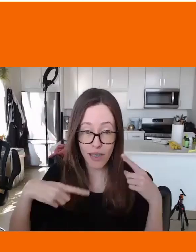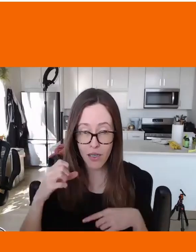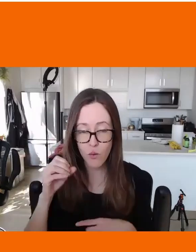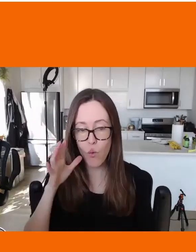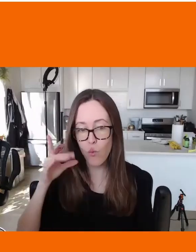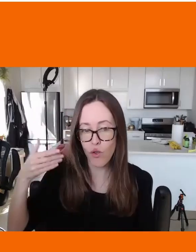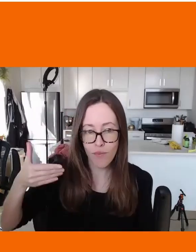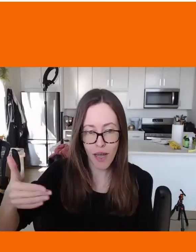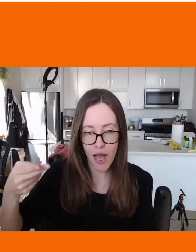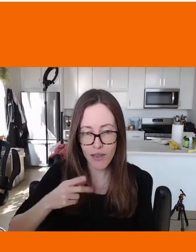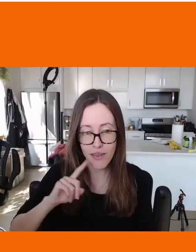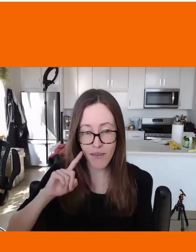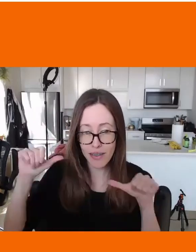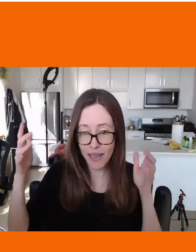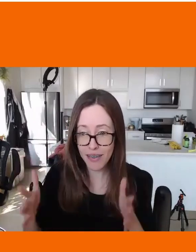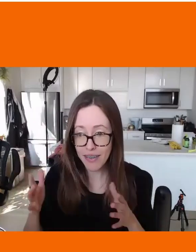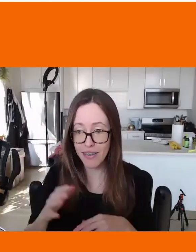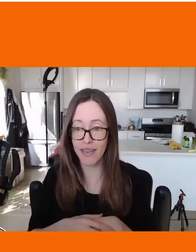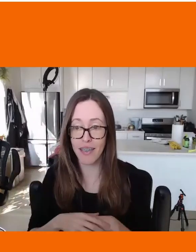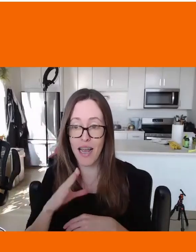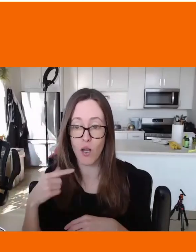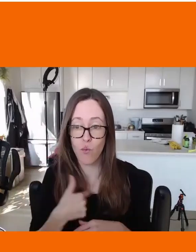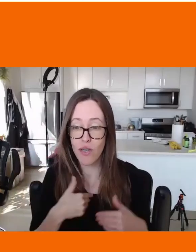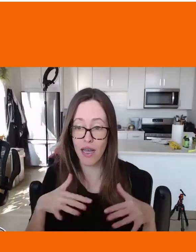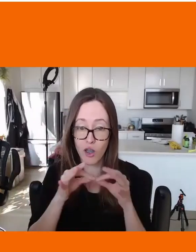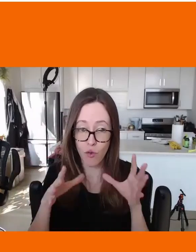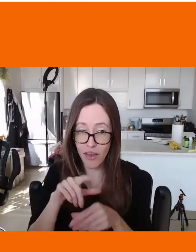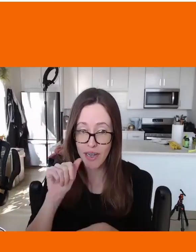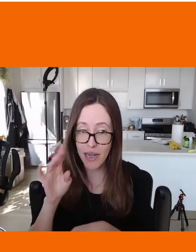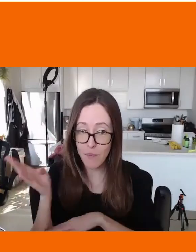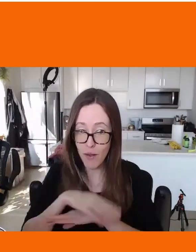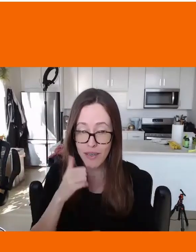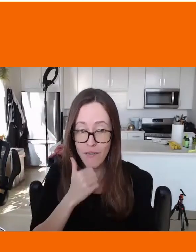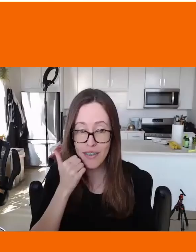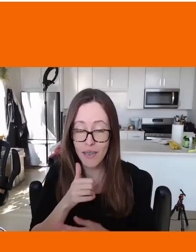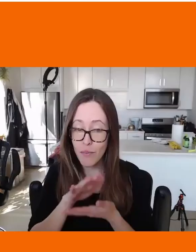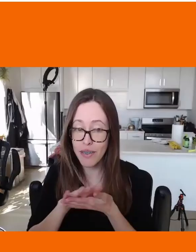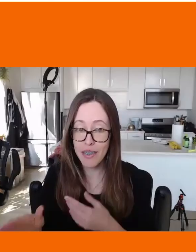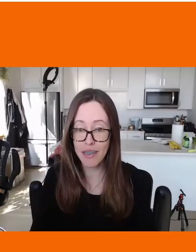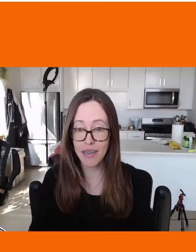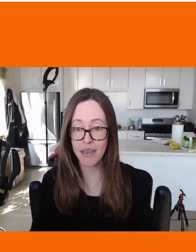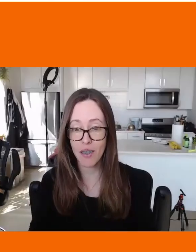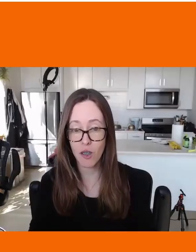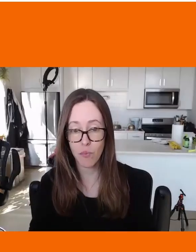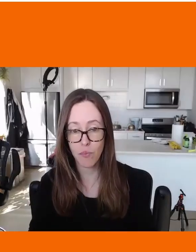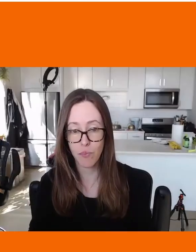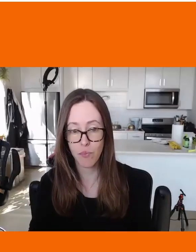The PI, Dr. Blumberg, frequently did hire deaf scientists, so there are other deaf co-authors here too. It was nice to be in a signing environment